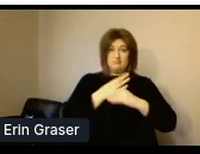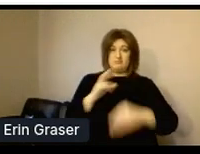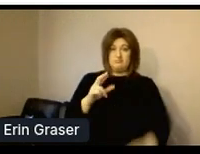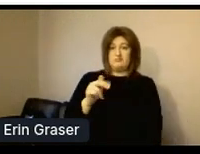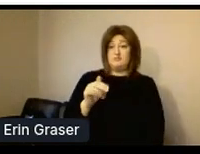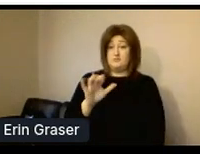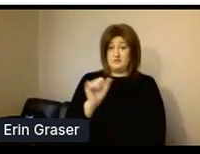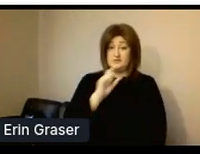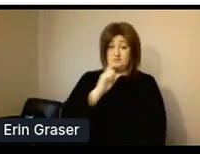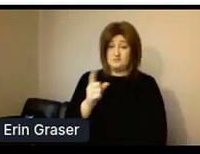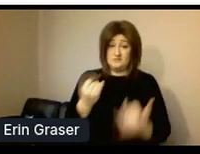has on our country today.